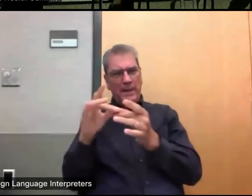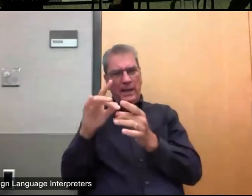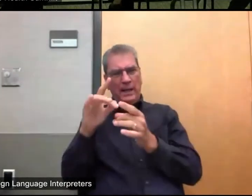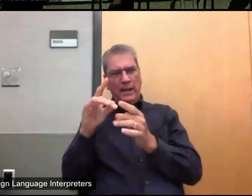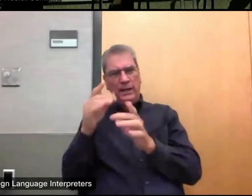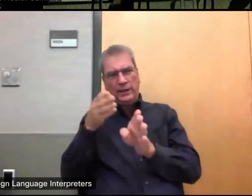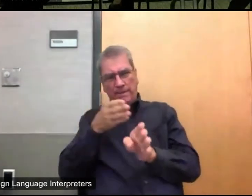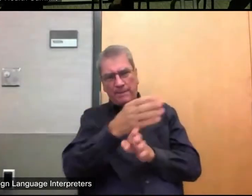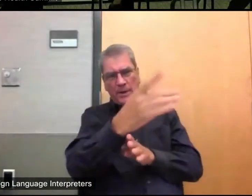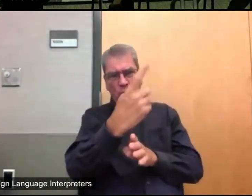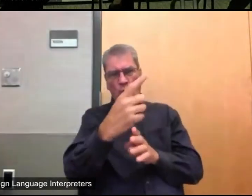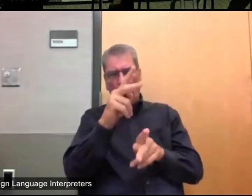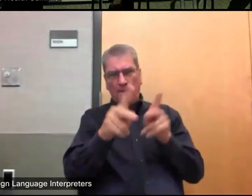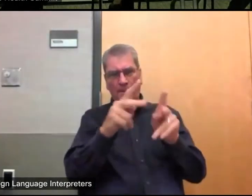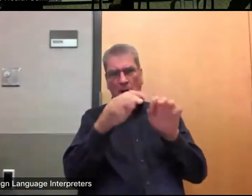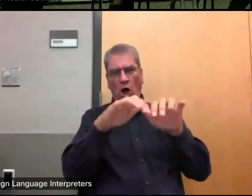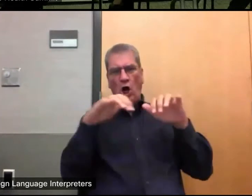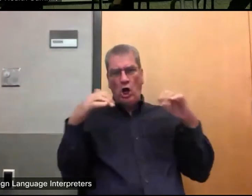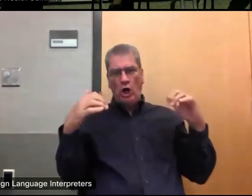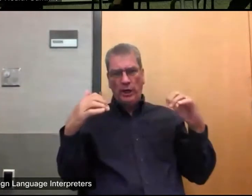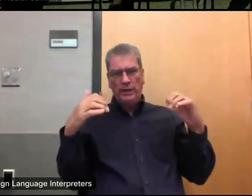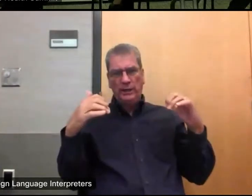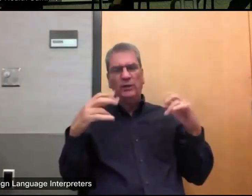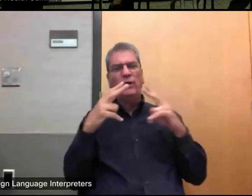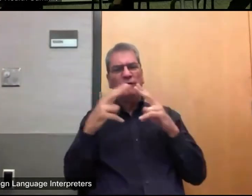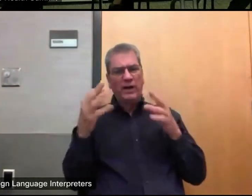was a huge piece for us. Um, 1 of the other pieces that we did was